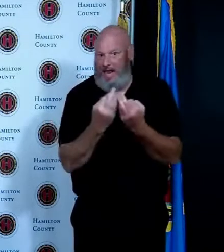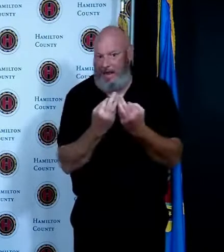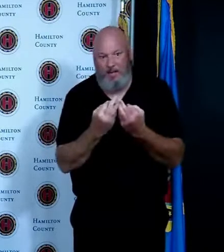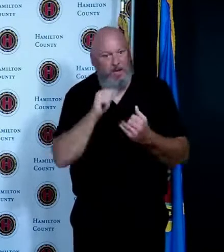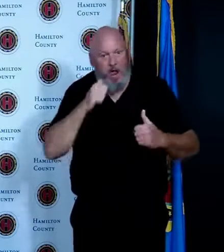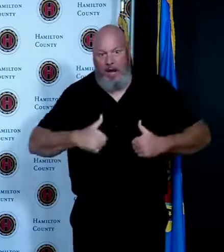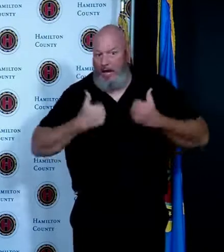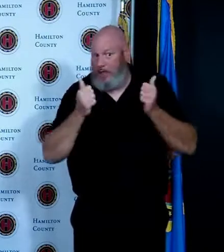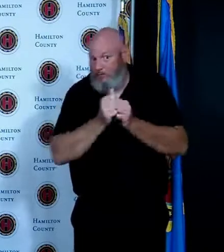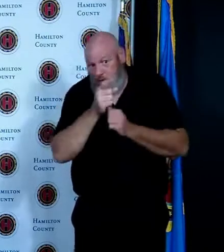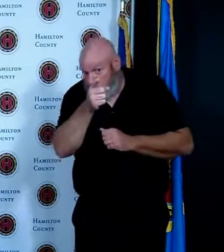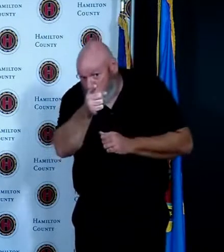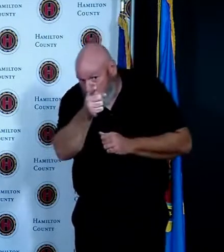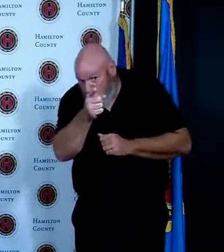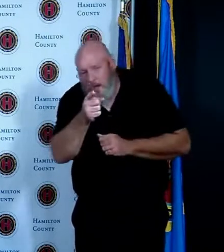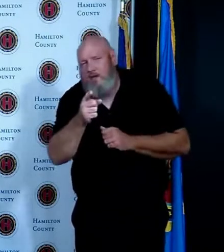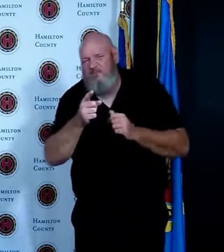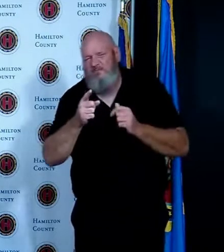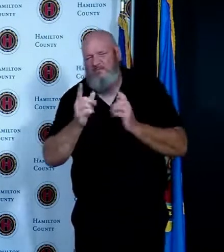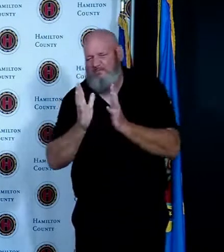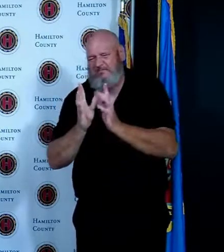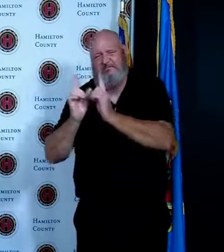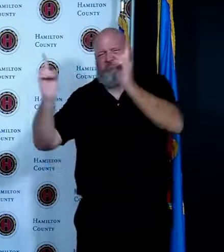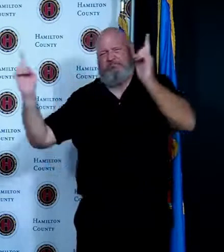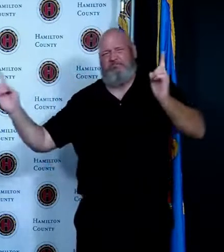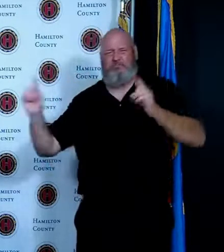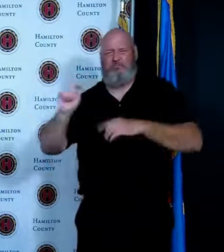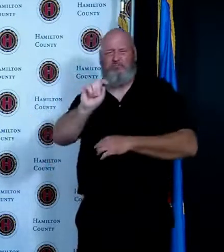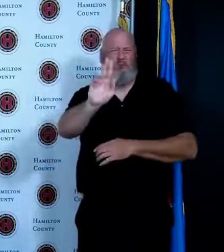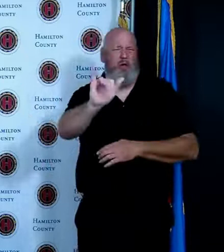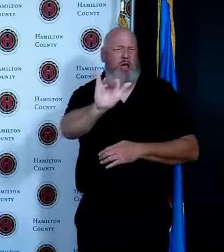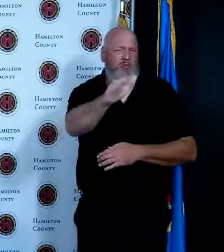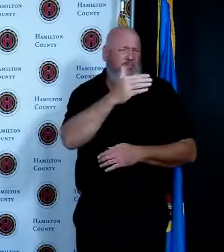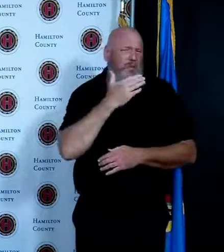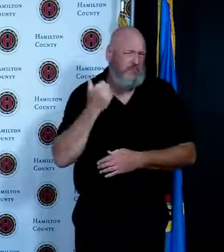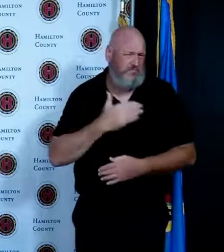particularly indoors to wear masks hand sanitizer when you don't have